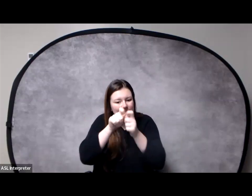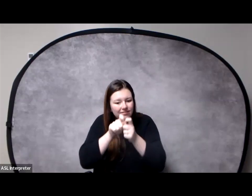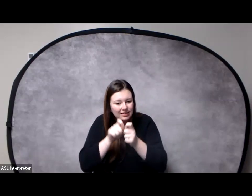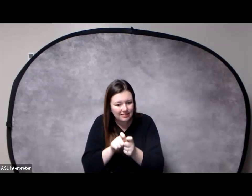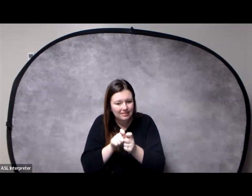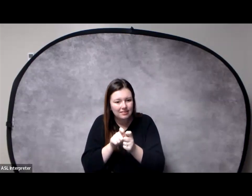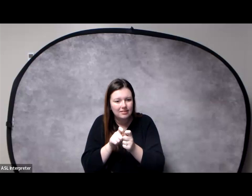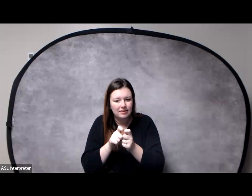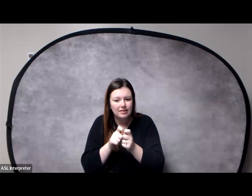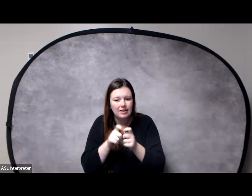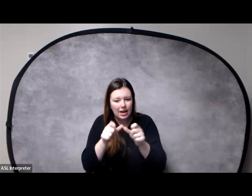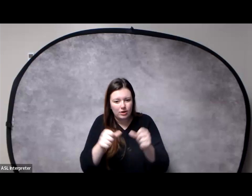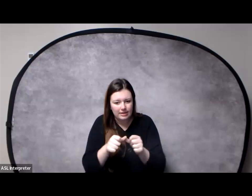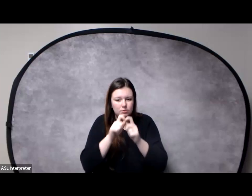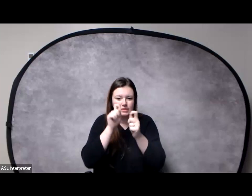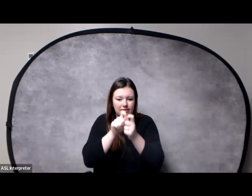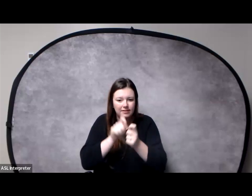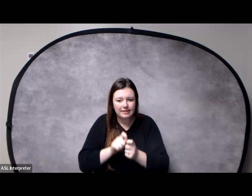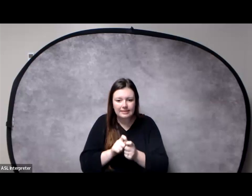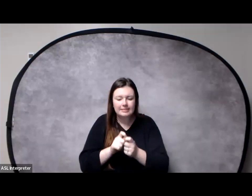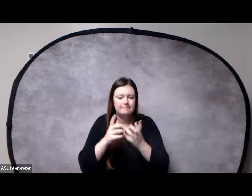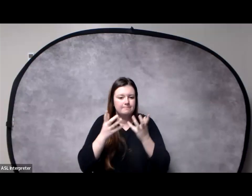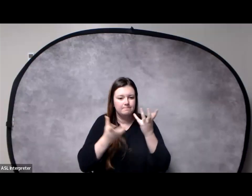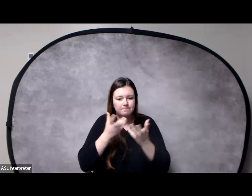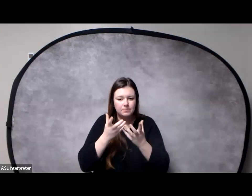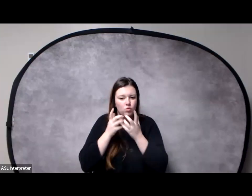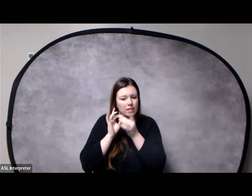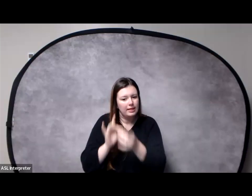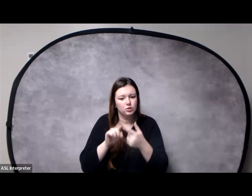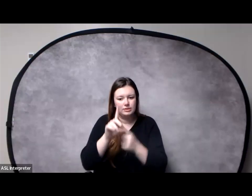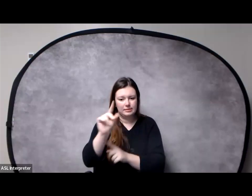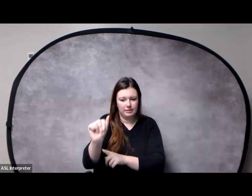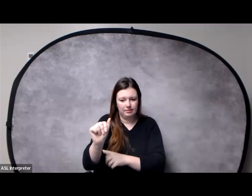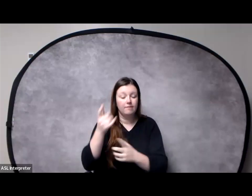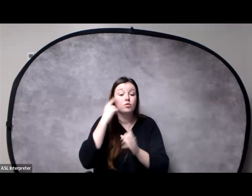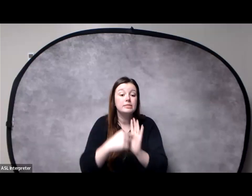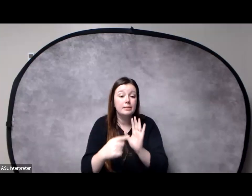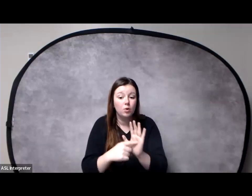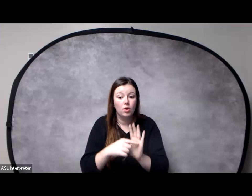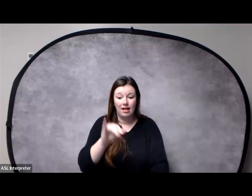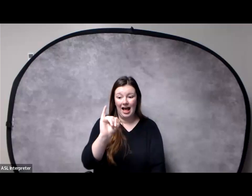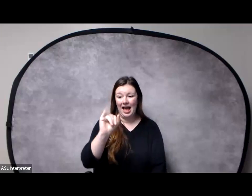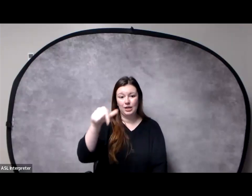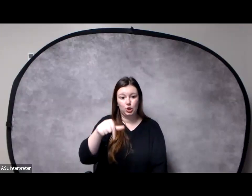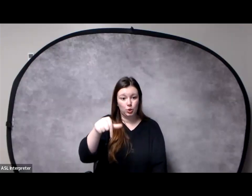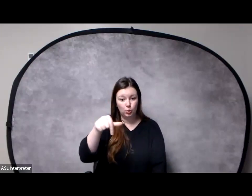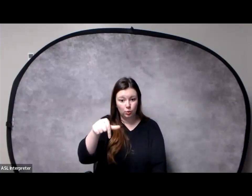sole IQ. You can't use a parenting evaluation procedure that inherently discriminates on the basis